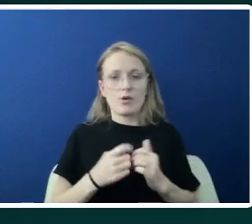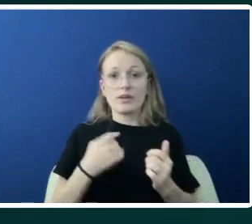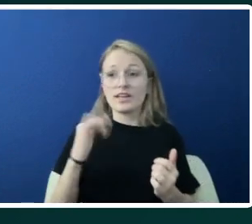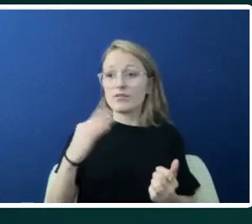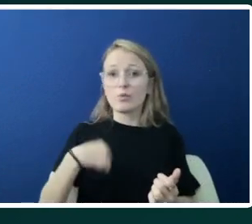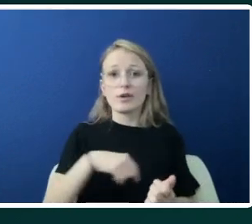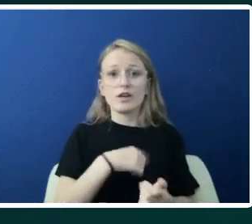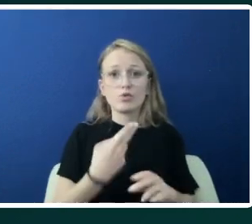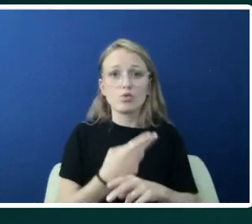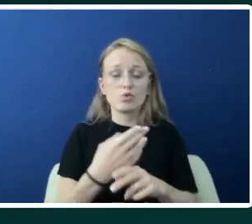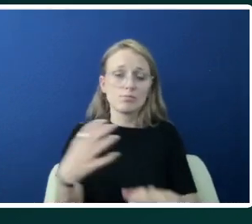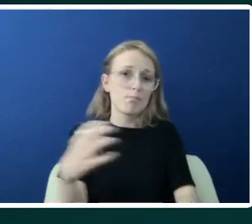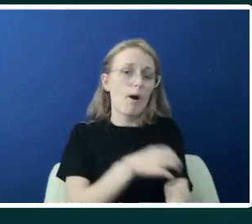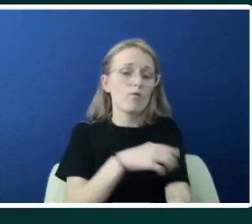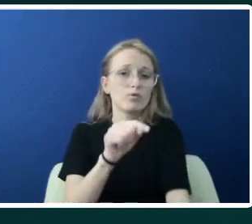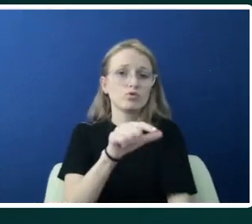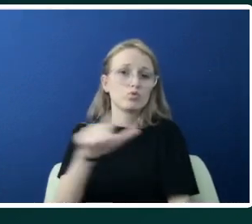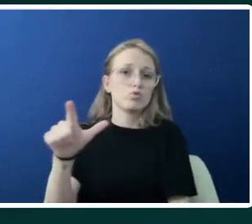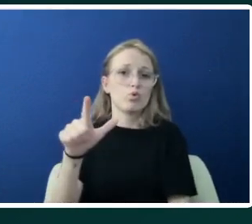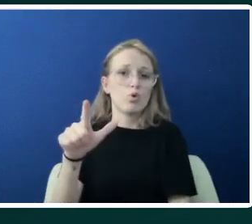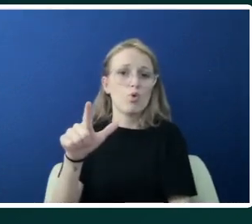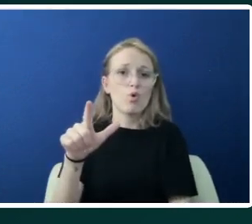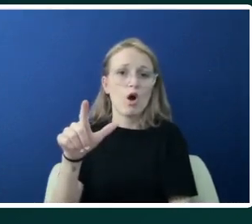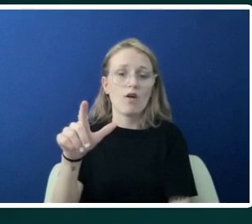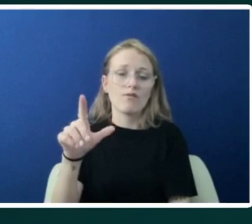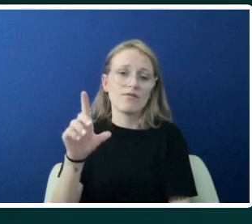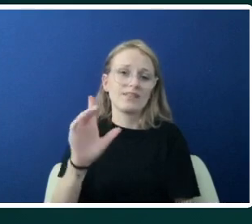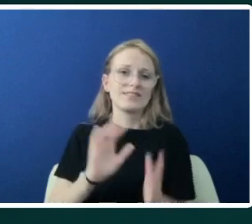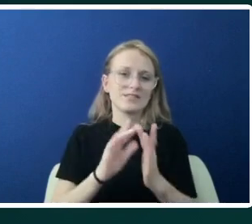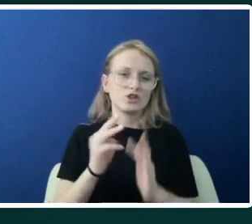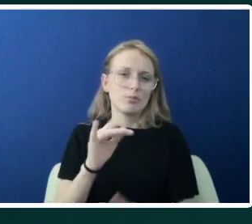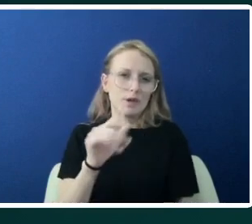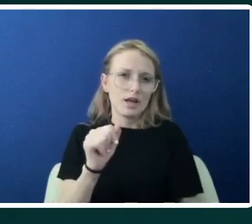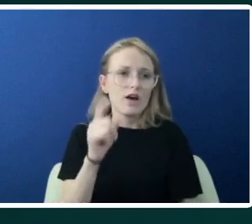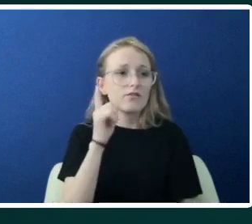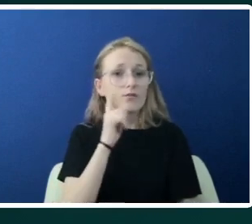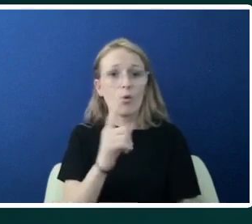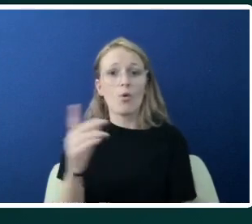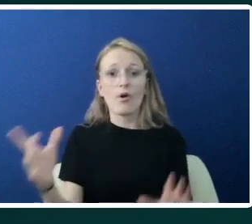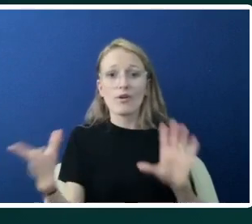for the purposes of connection and empathy, rather than for disconnection and division?